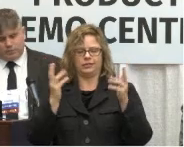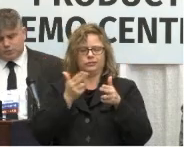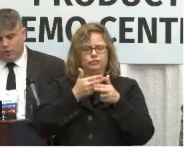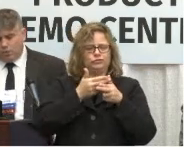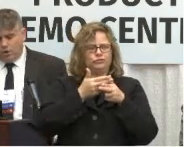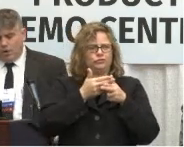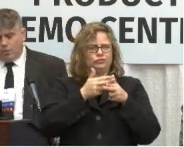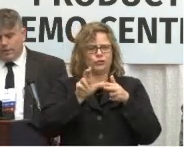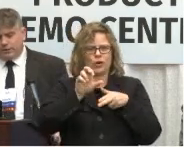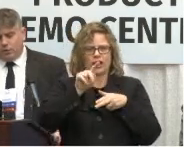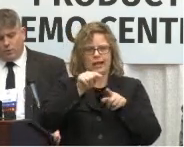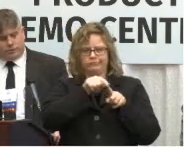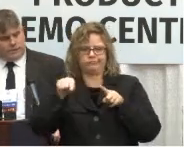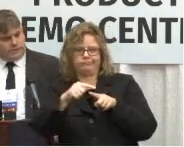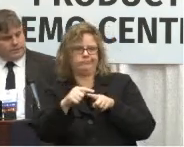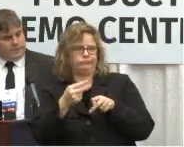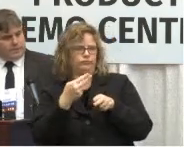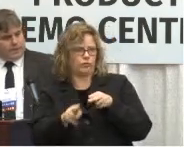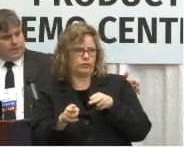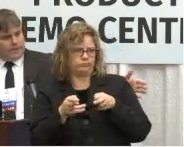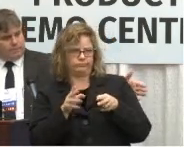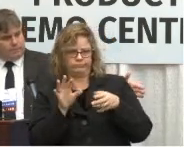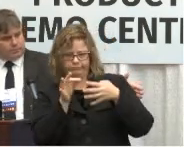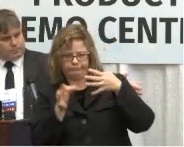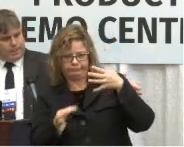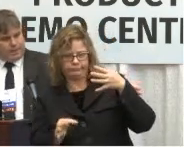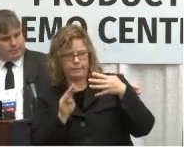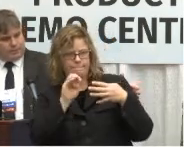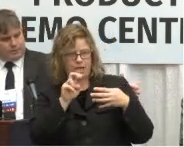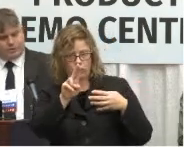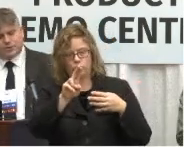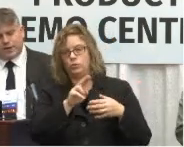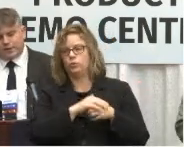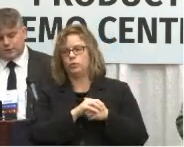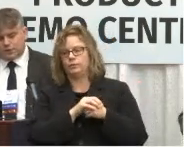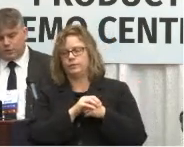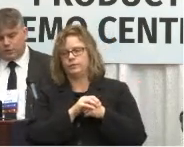so we can hold in which Bob over here is showing you.